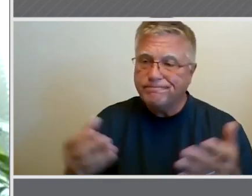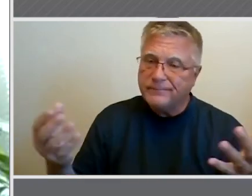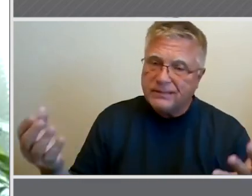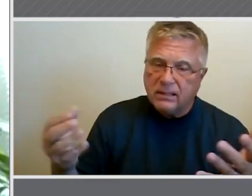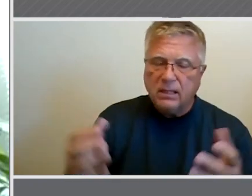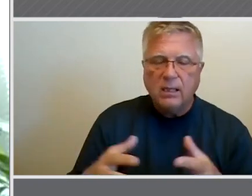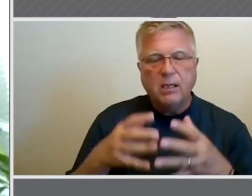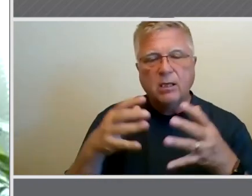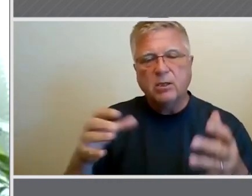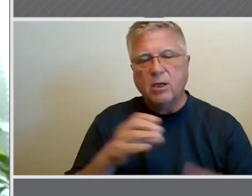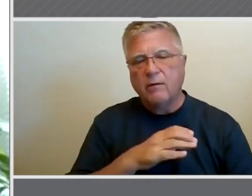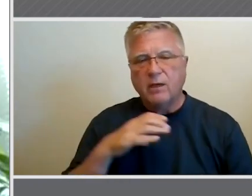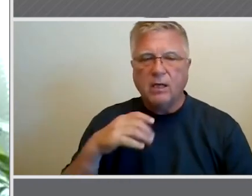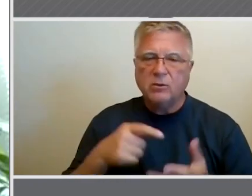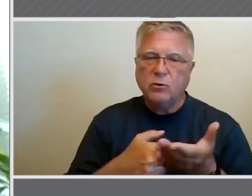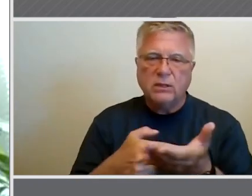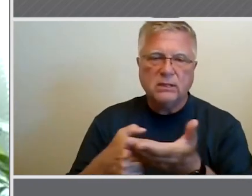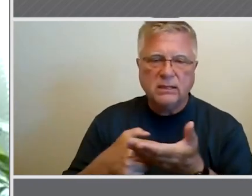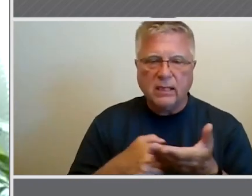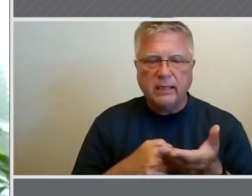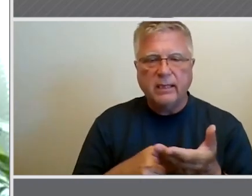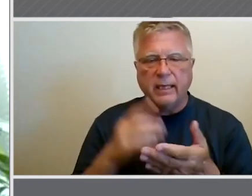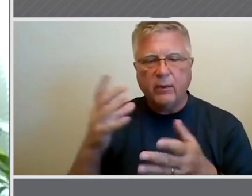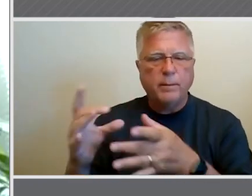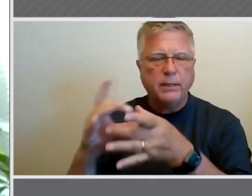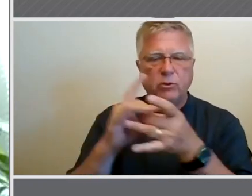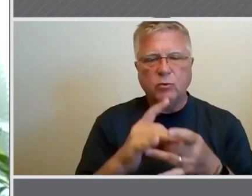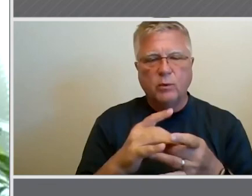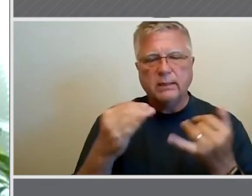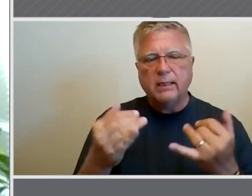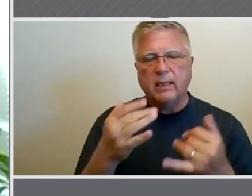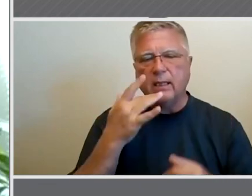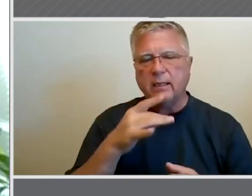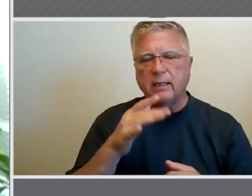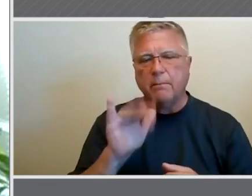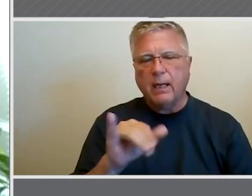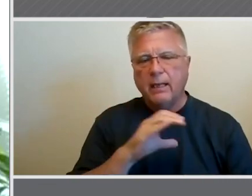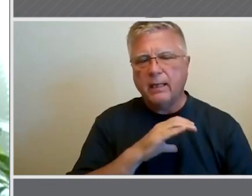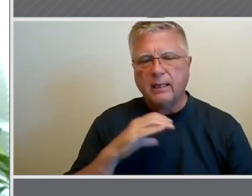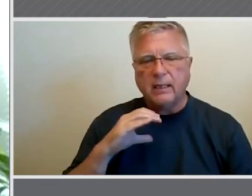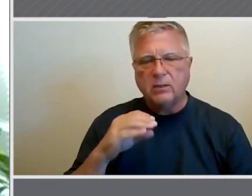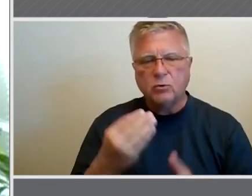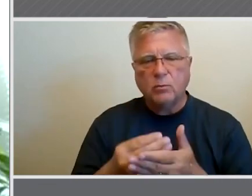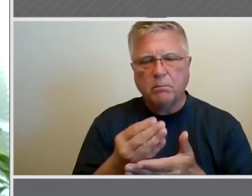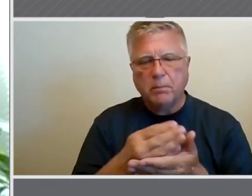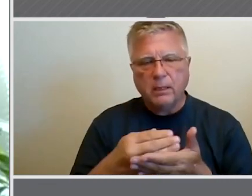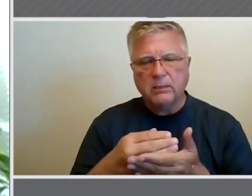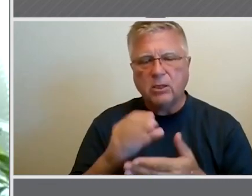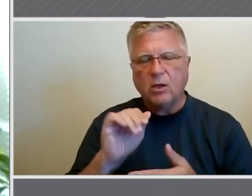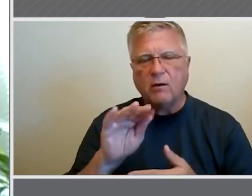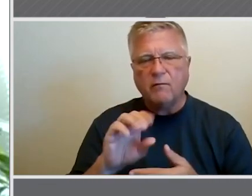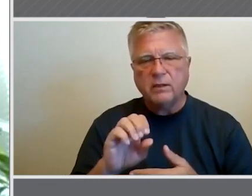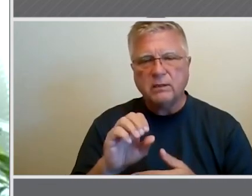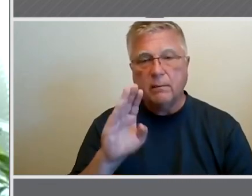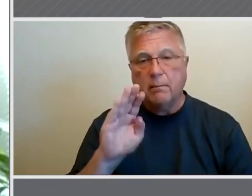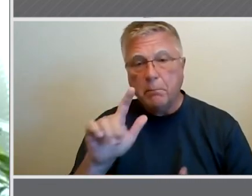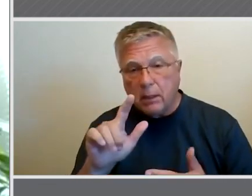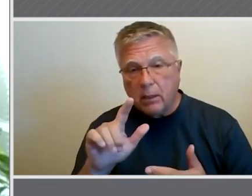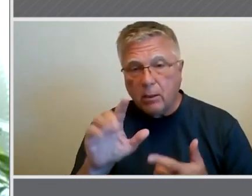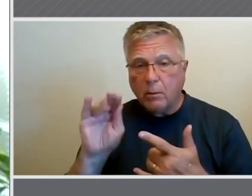discussions are actually lucky to be joined tonight by the Council budget office. Bill or Mike, I don't know if you had any comments on kind of Council's perspective